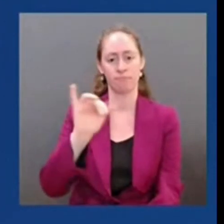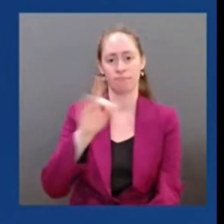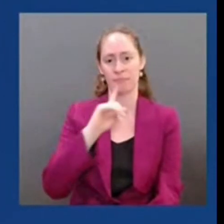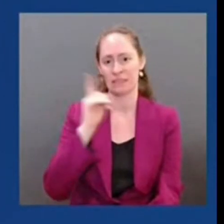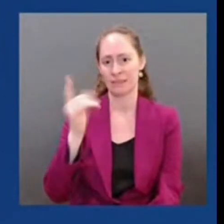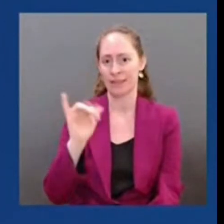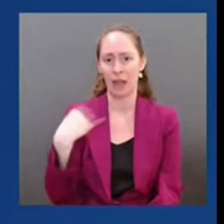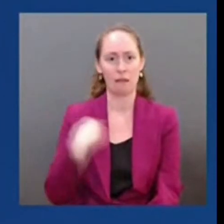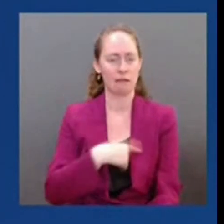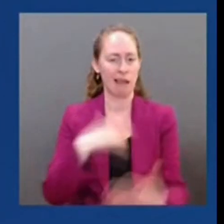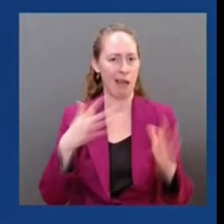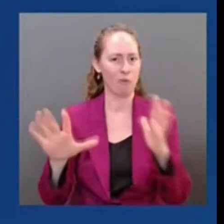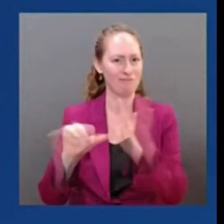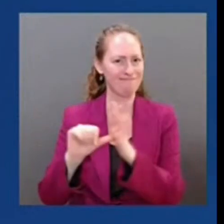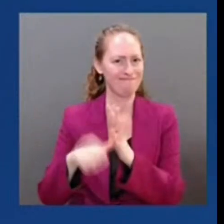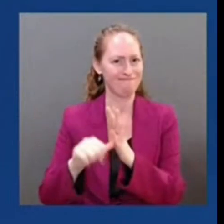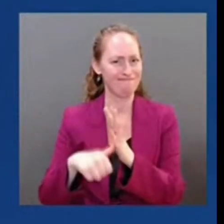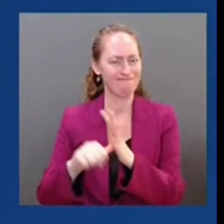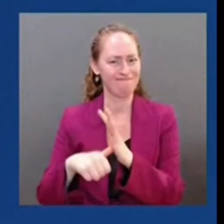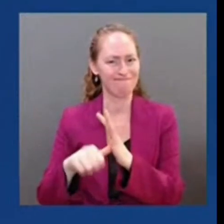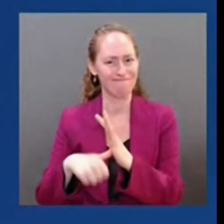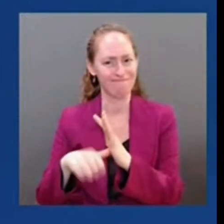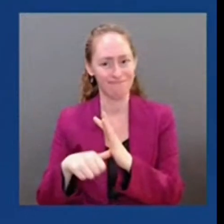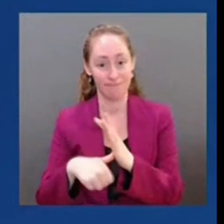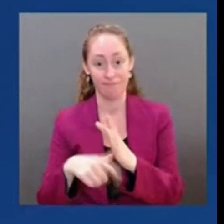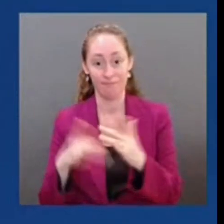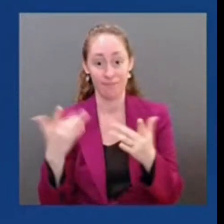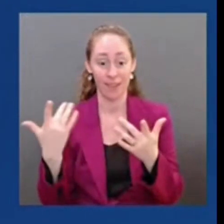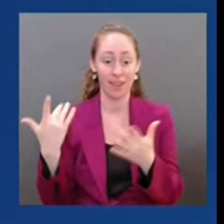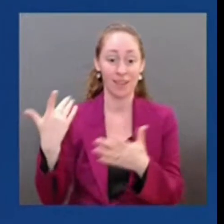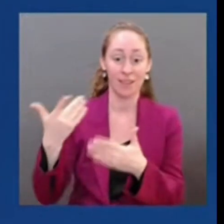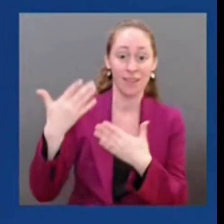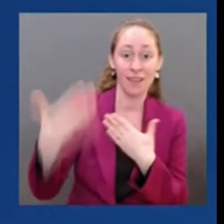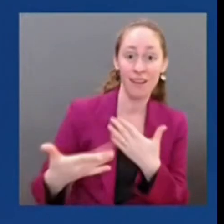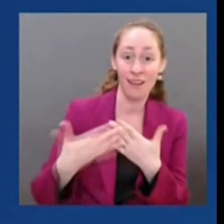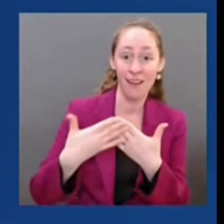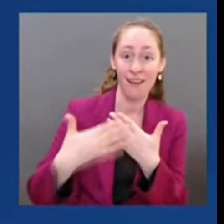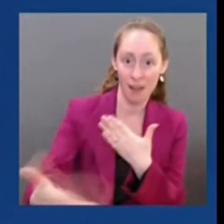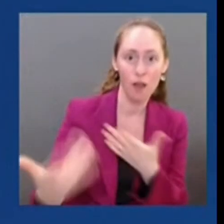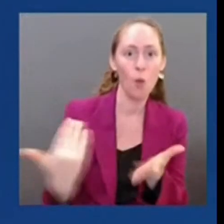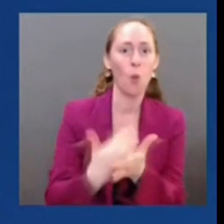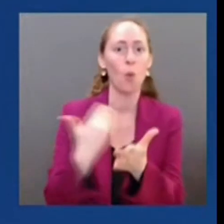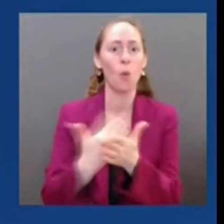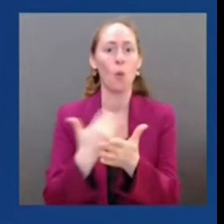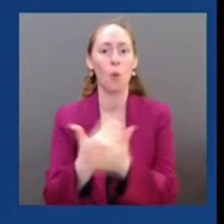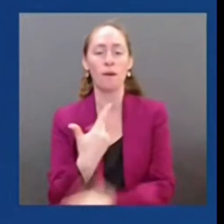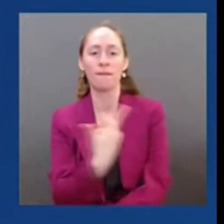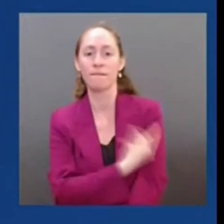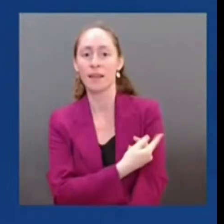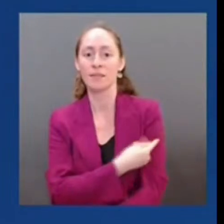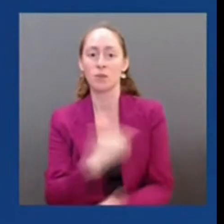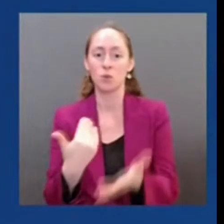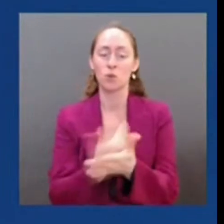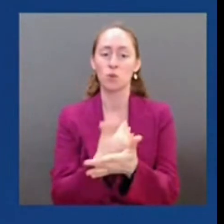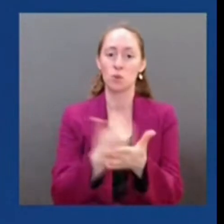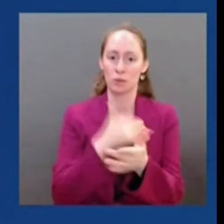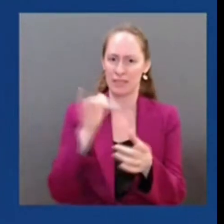RESOURCES. AS ALL OF US HAVE SAID OVER AND OVER. THE DEVELOPMENT OF NEXT